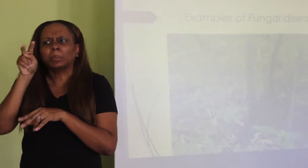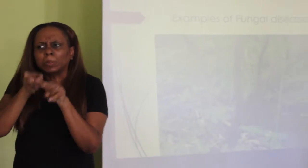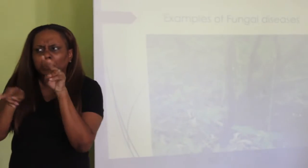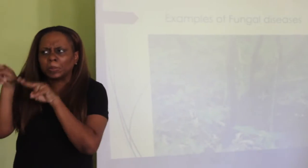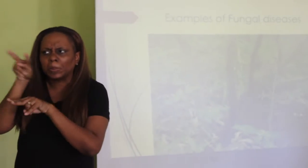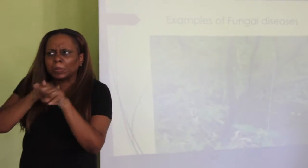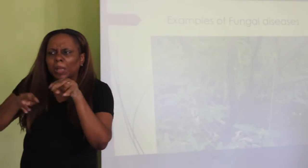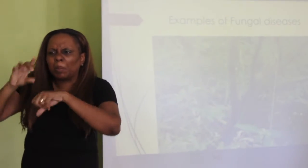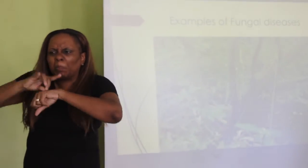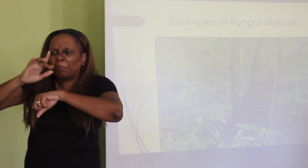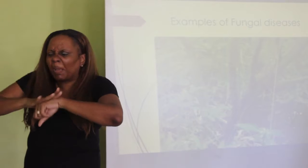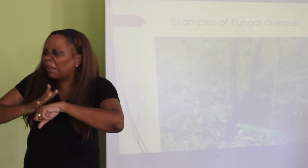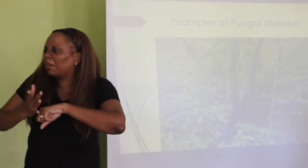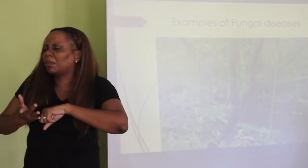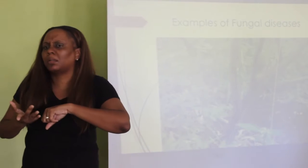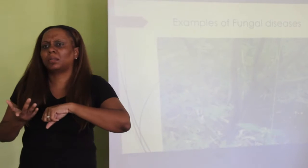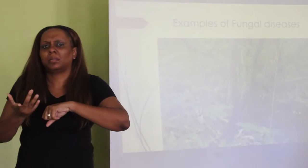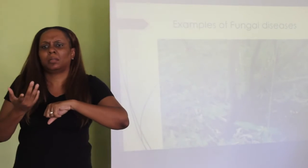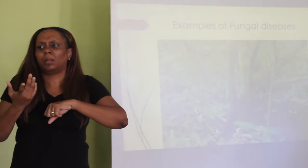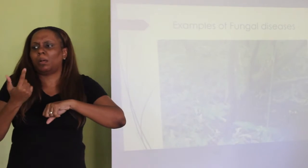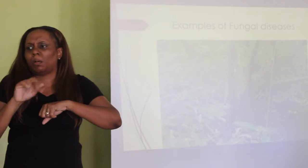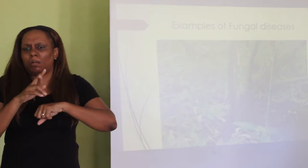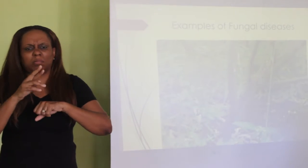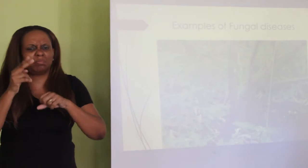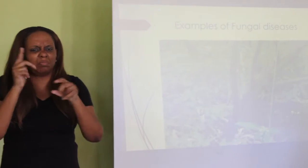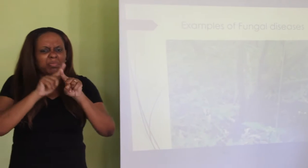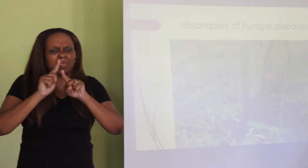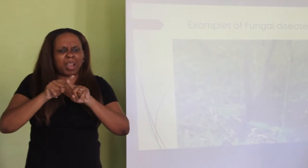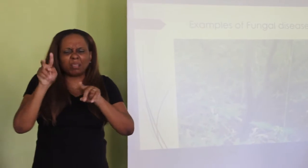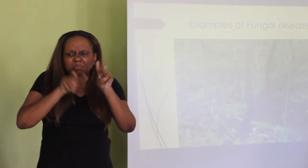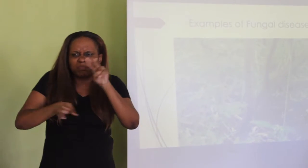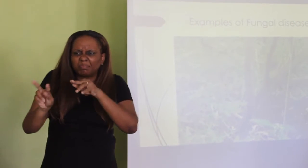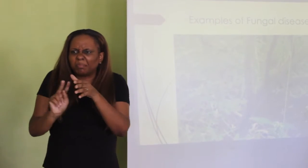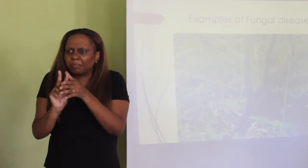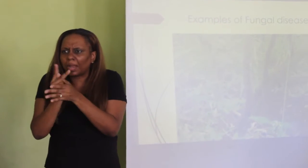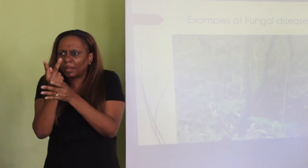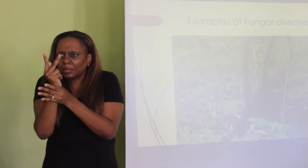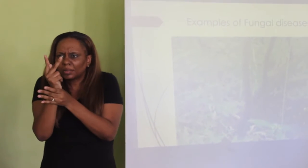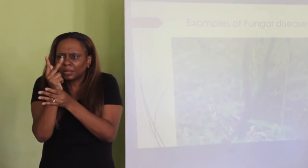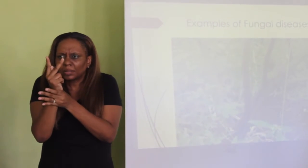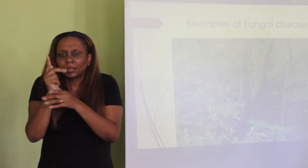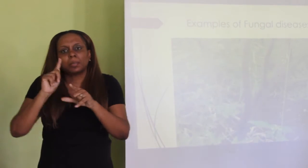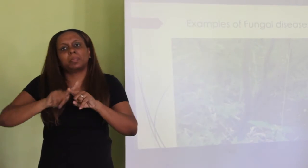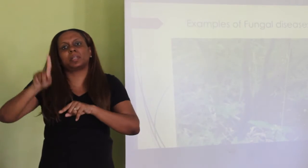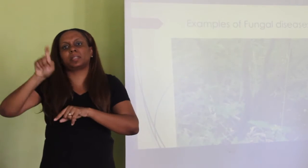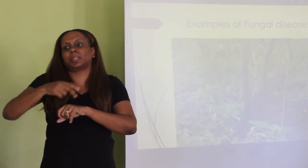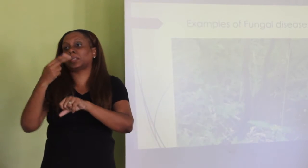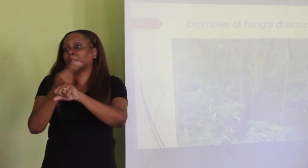organisms on your leaf all around your plant but you have to know utilize your neck to see what the